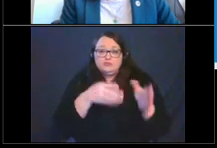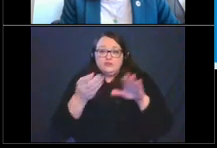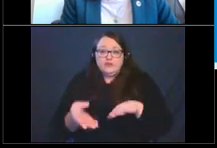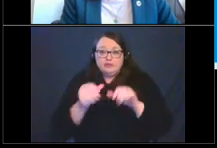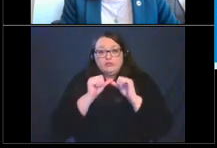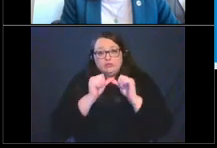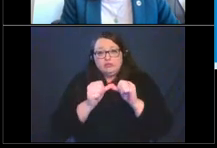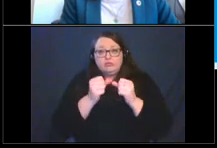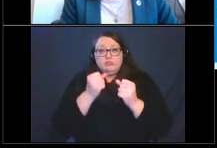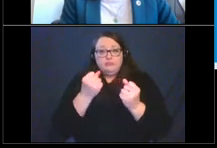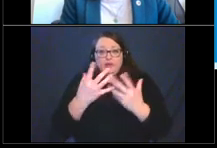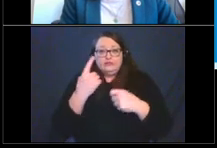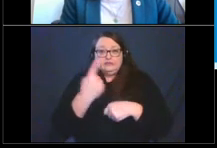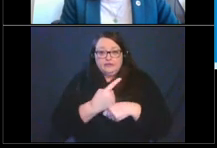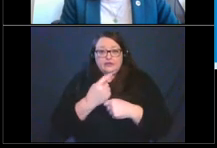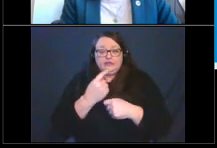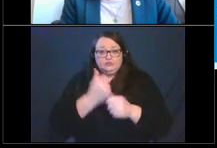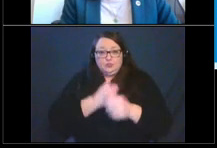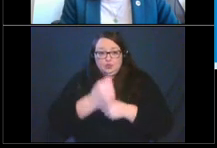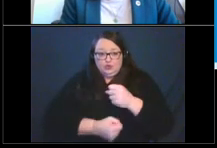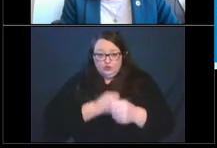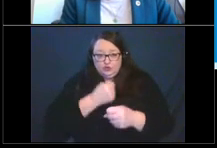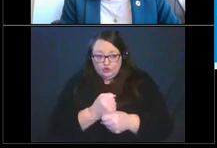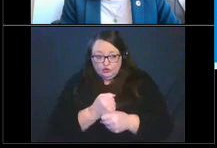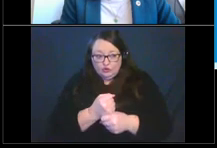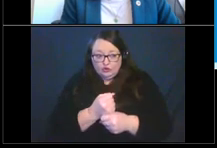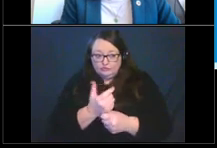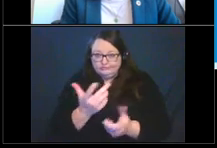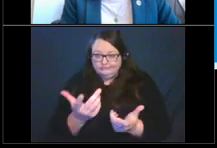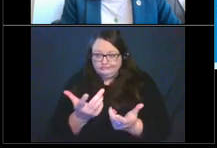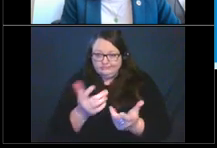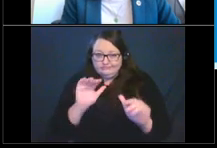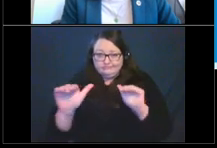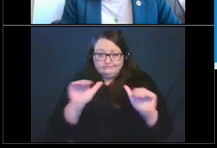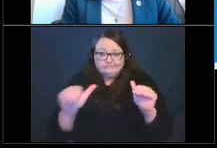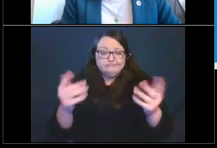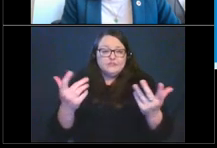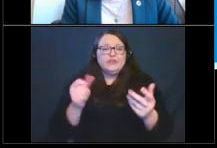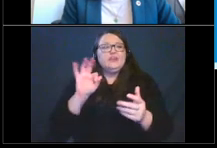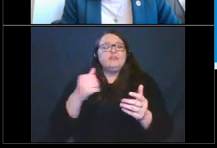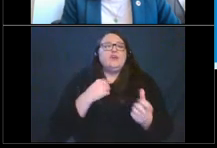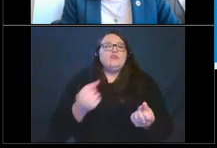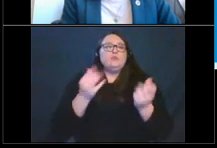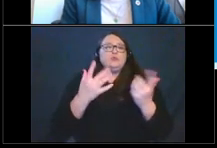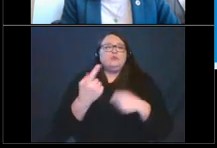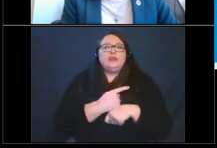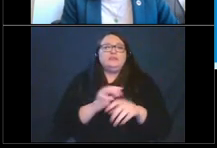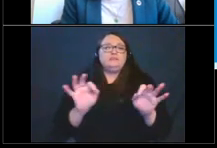year. So I can see where they’re coming with that, multiple days of minor or you know a lower risk,